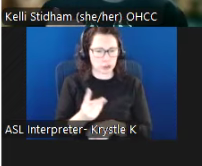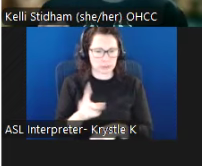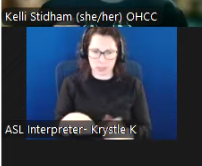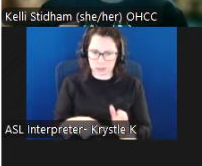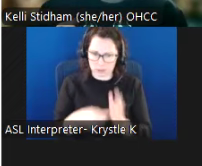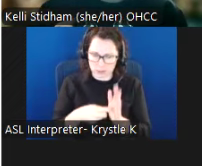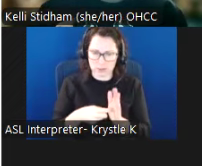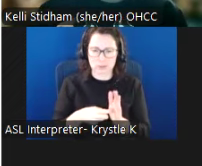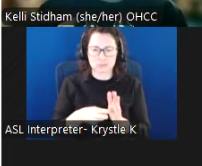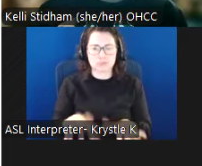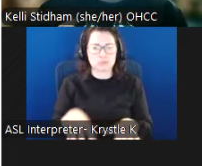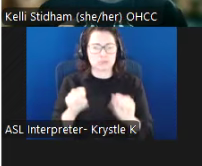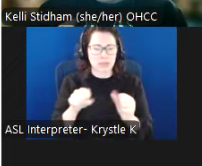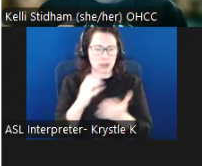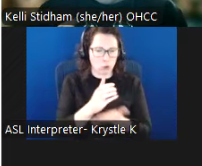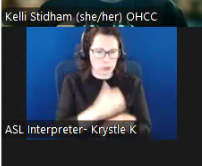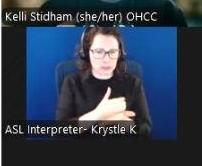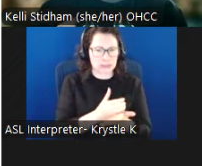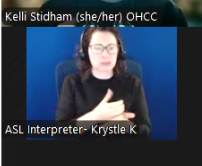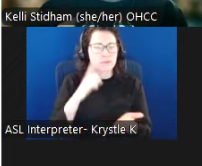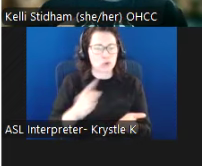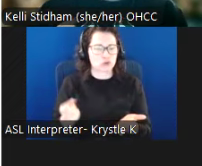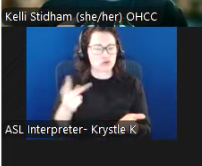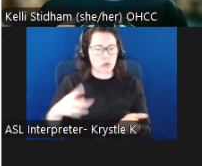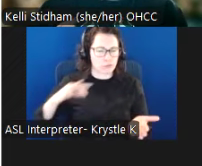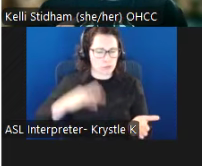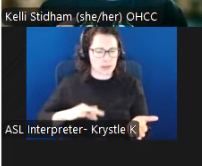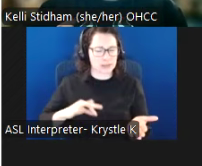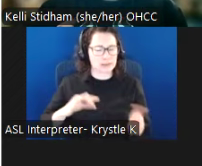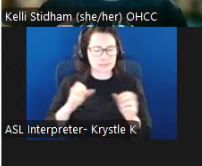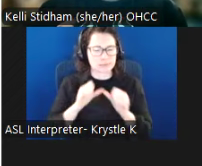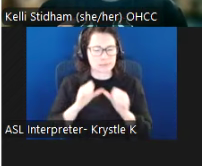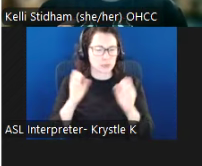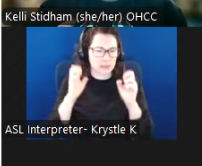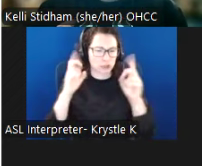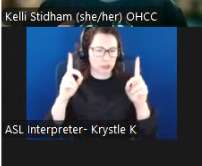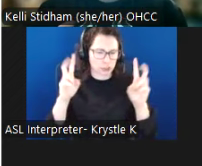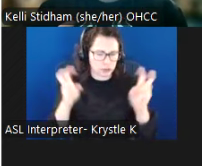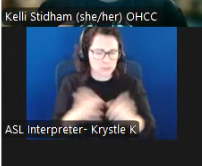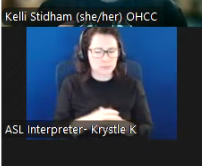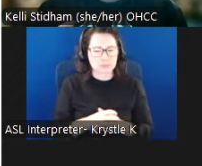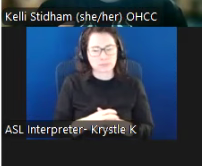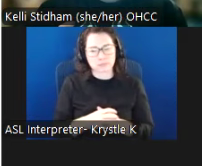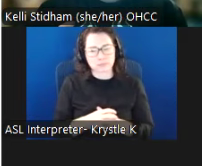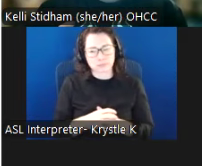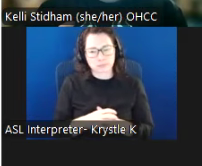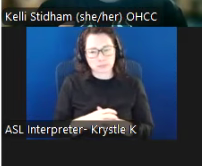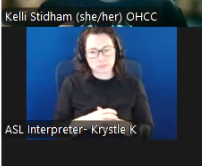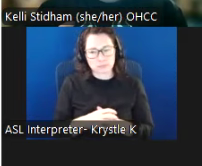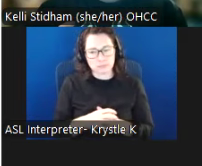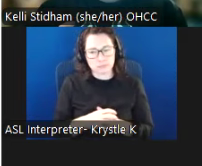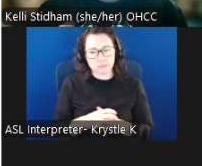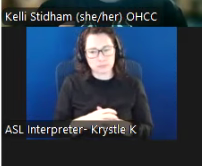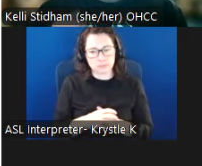get those um continuing education